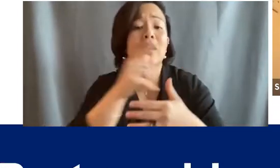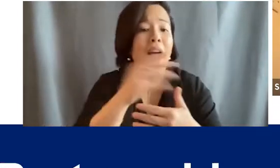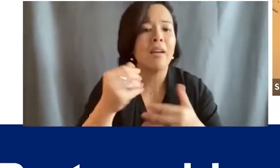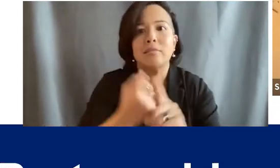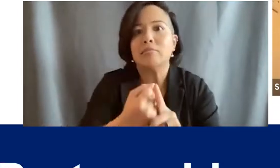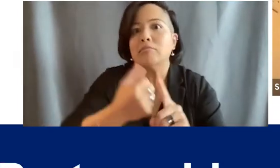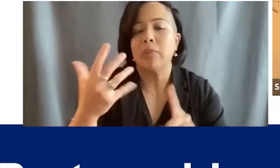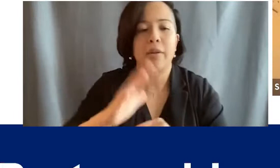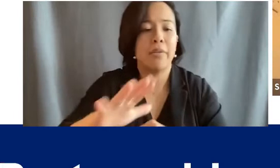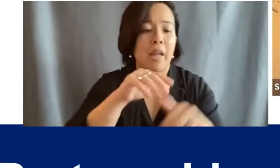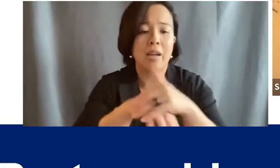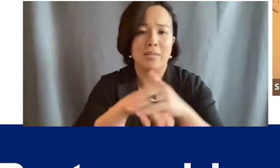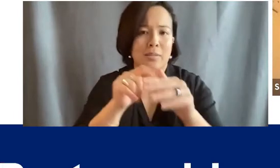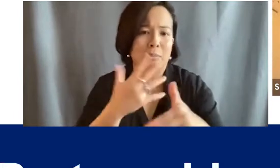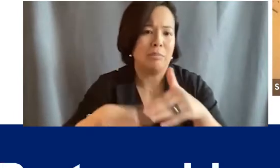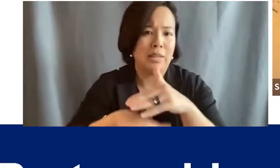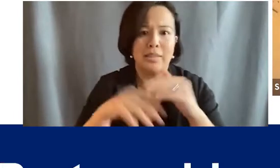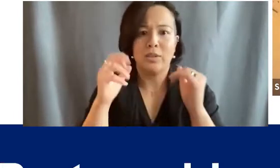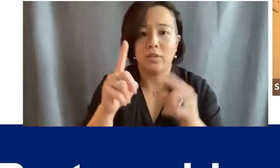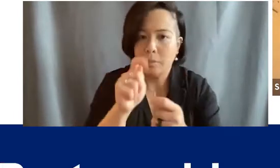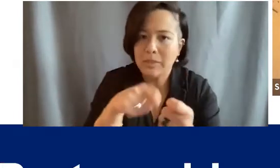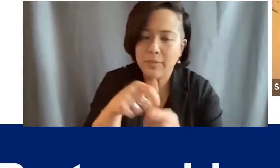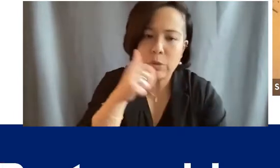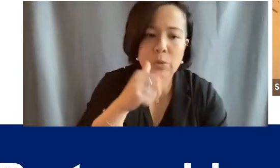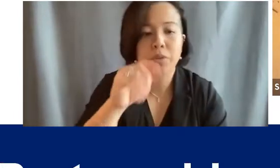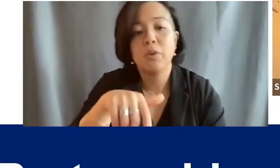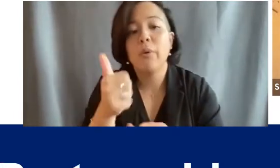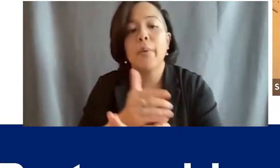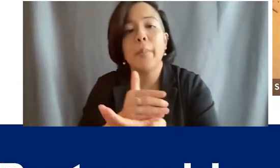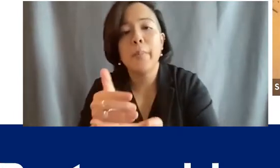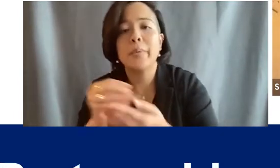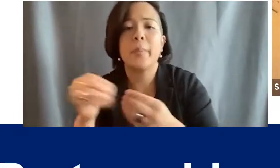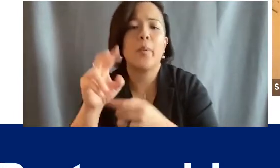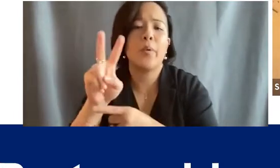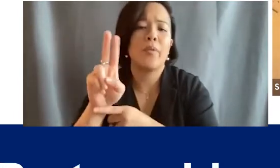and other marginalized, and vulnerable groups. Go to the next slide, please. Thanks.